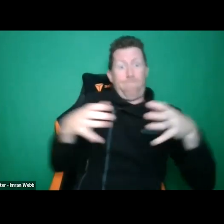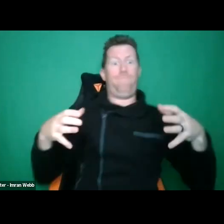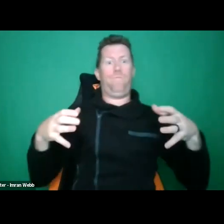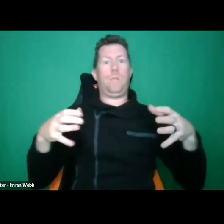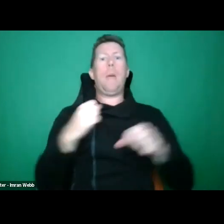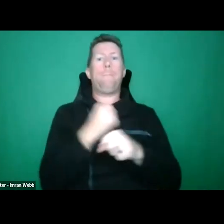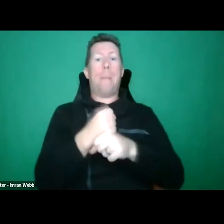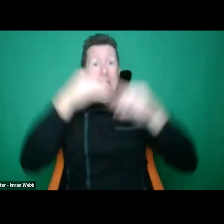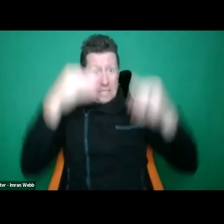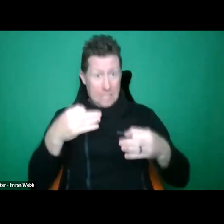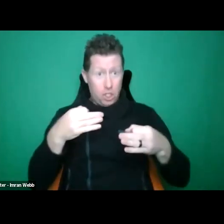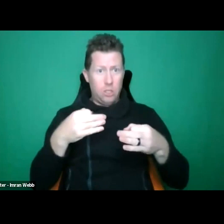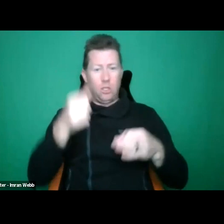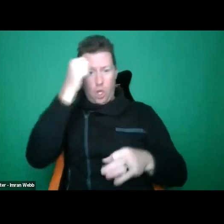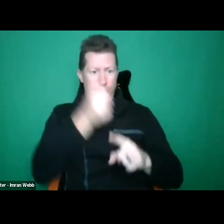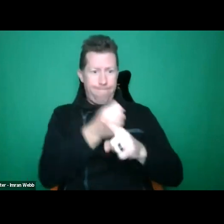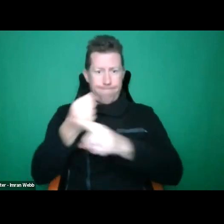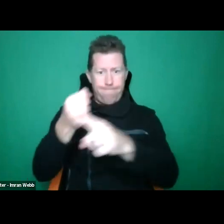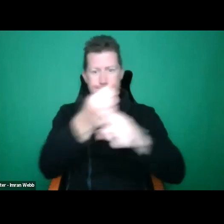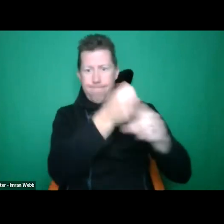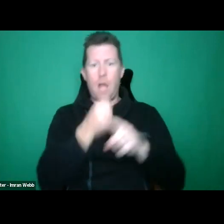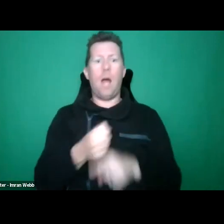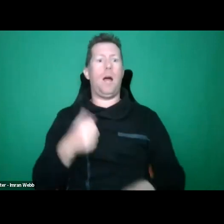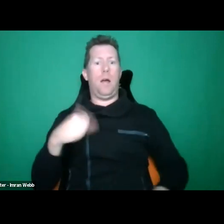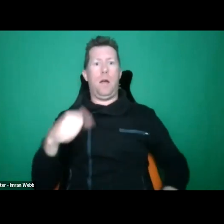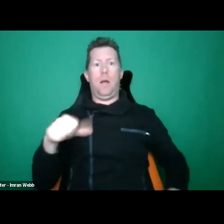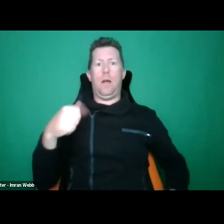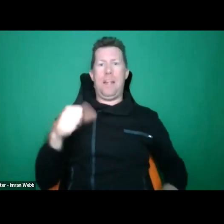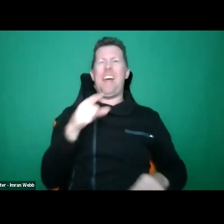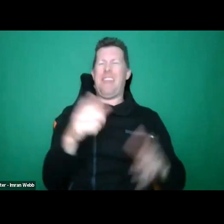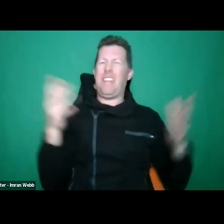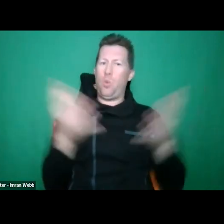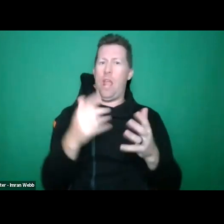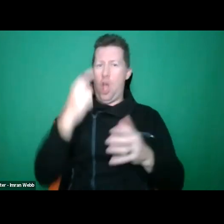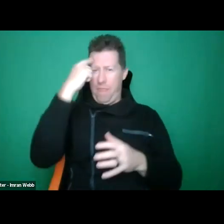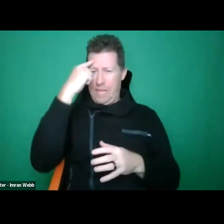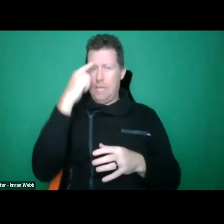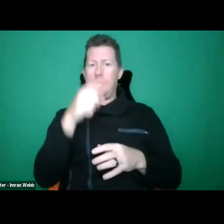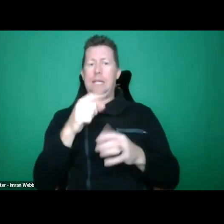need to know the implications and all of that. And that's where I think the voice of disability is vital